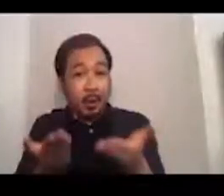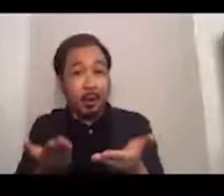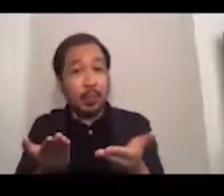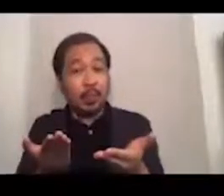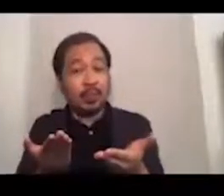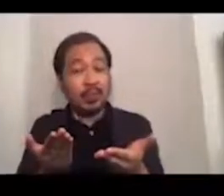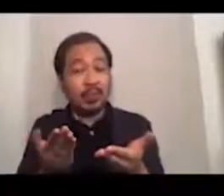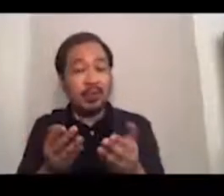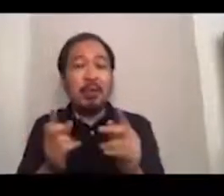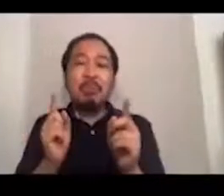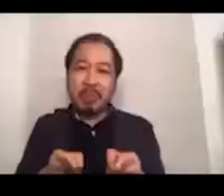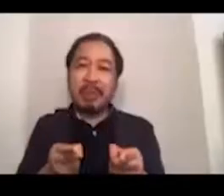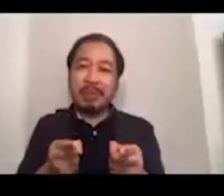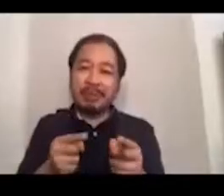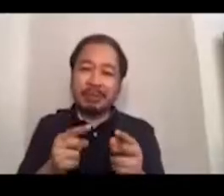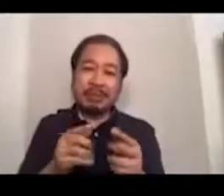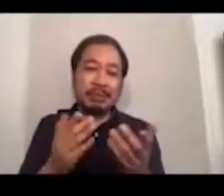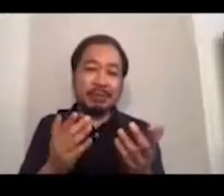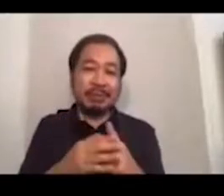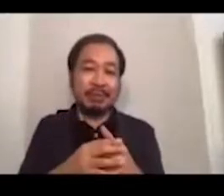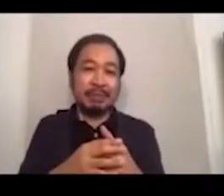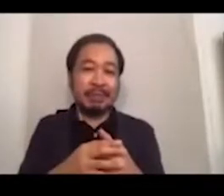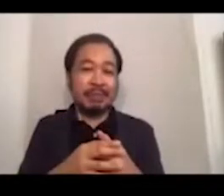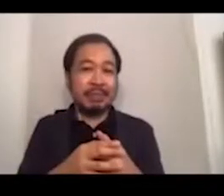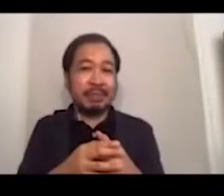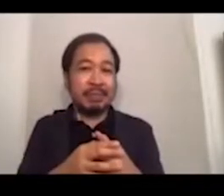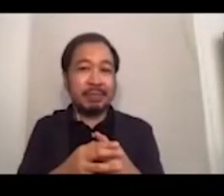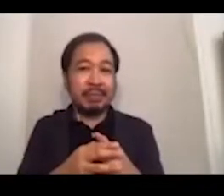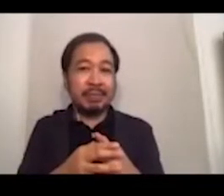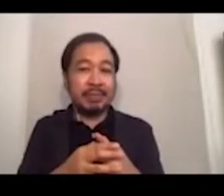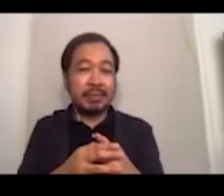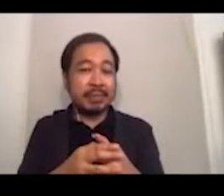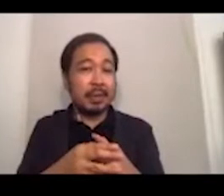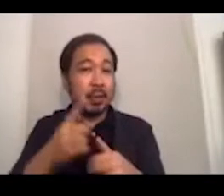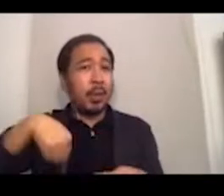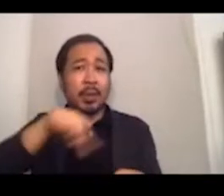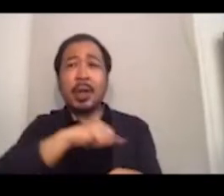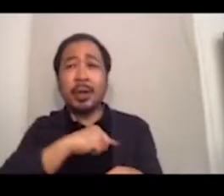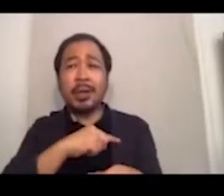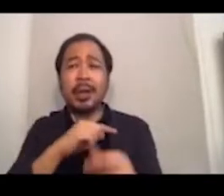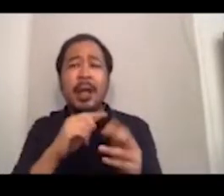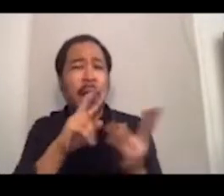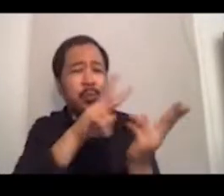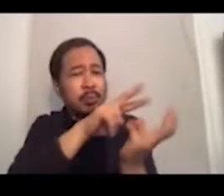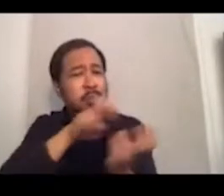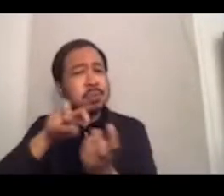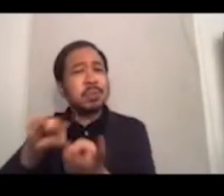we not going to be able to really create an inclusive future if we don't